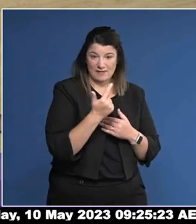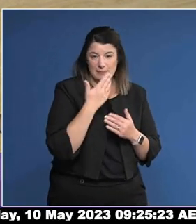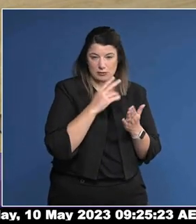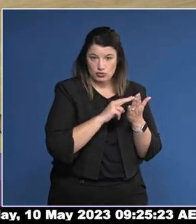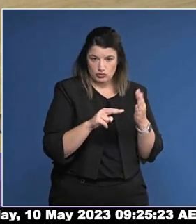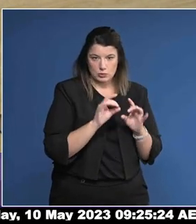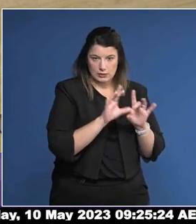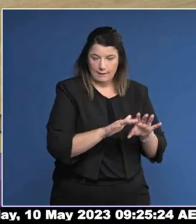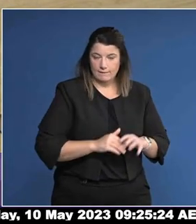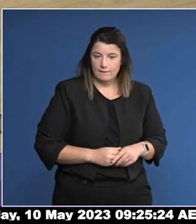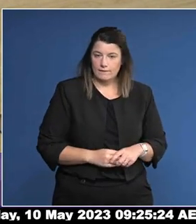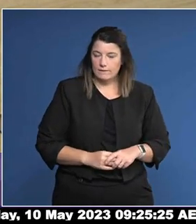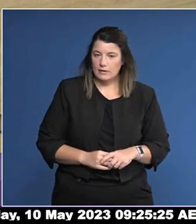Yes.